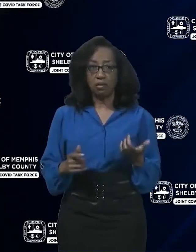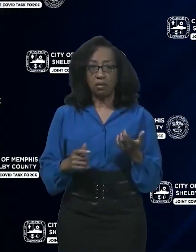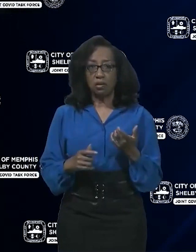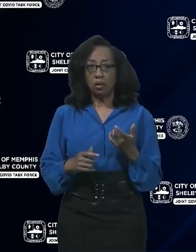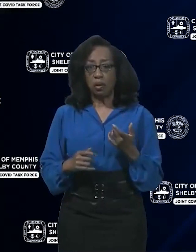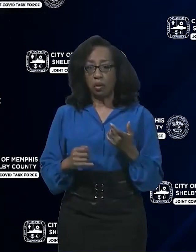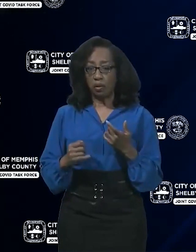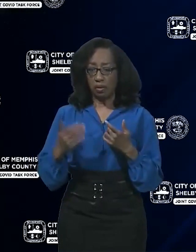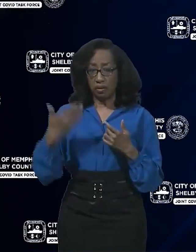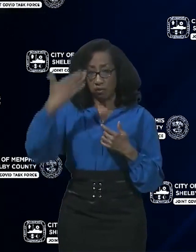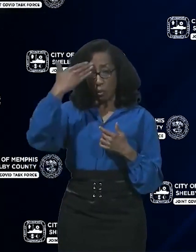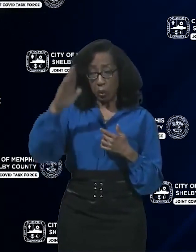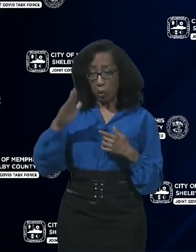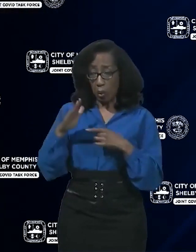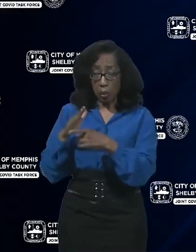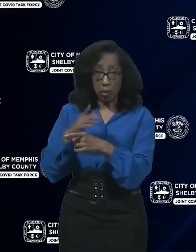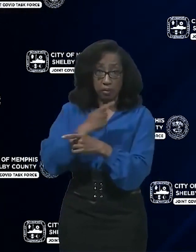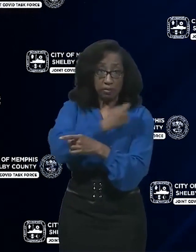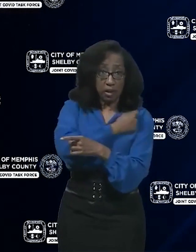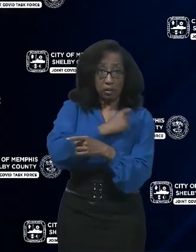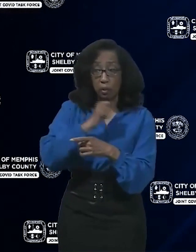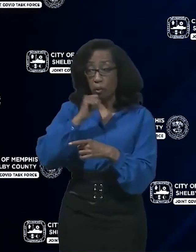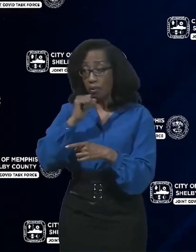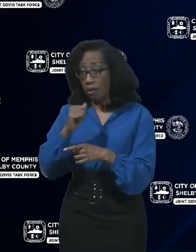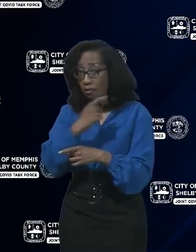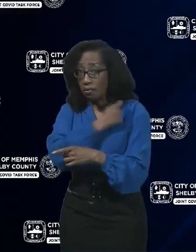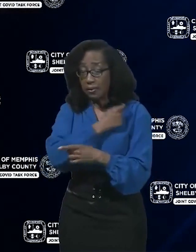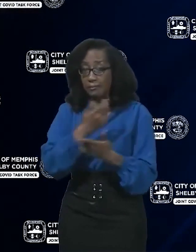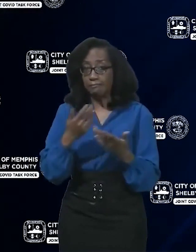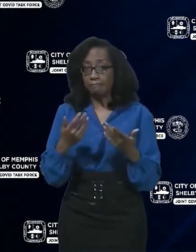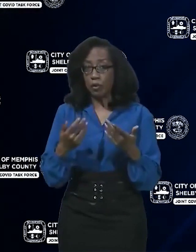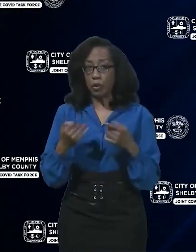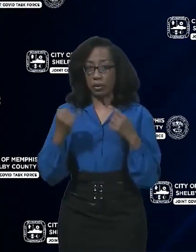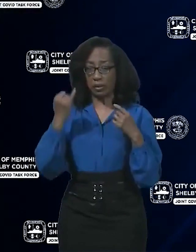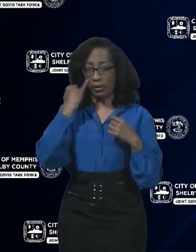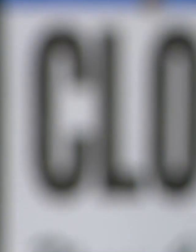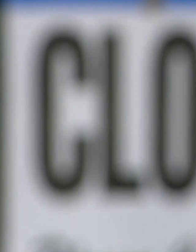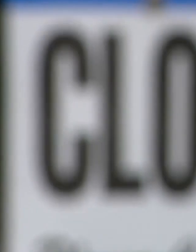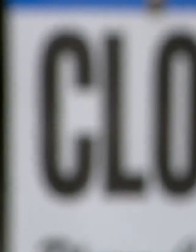SETTINGS EVEN FOR VACCINATED INDIVIDUALS WHEN BACK STATUS